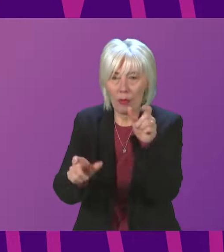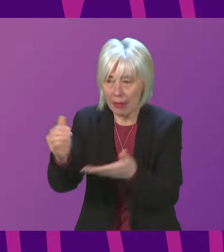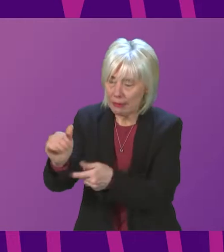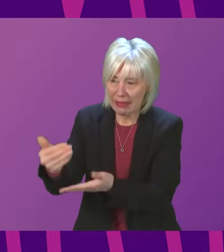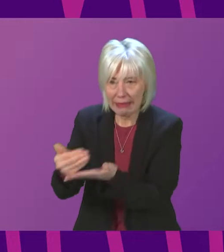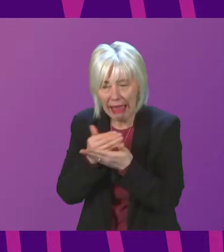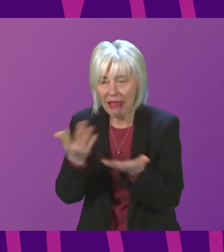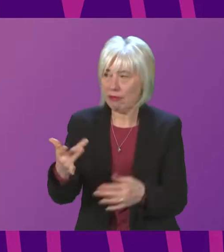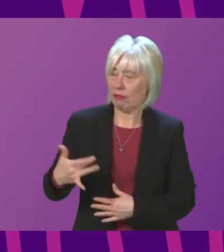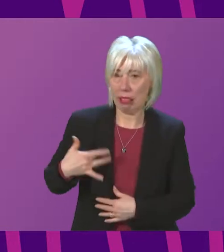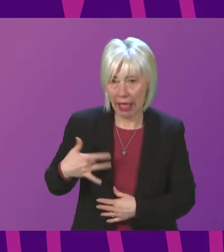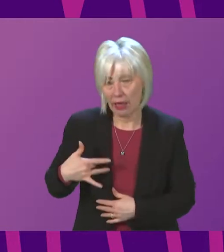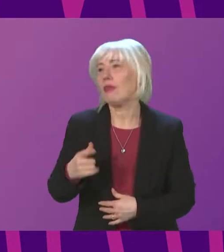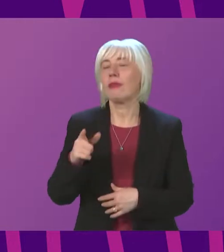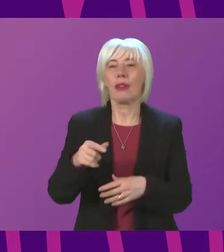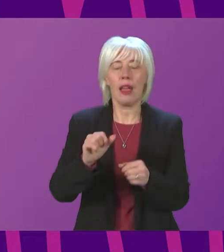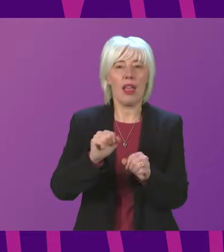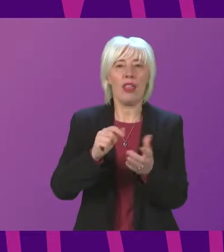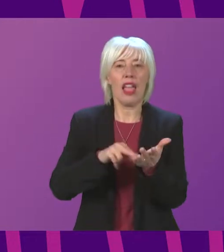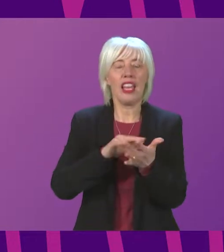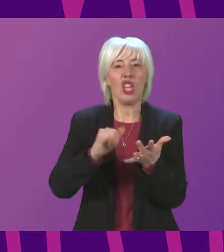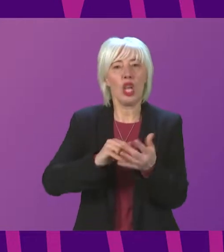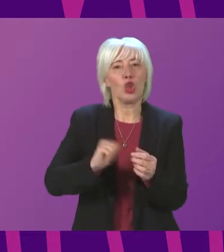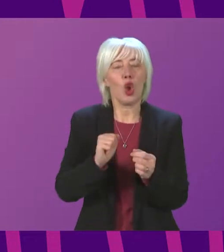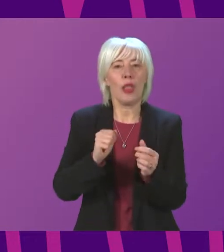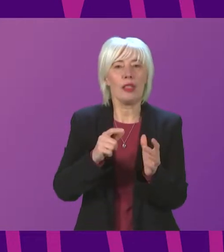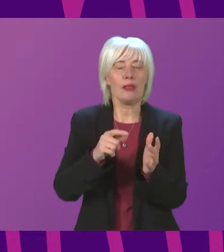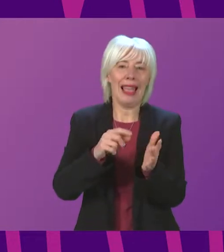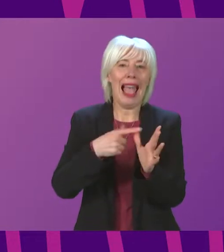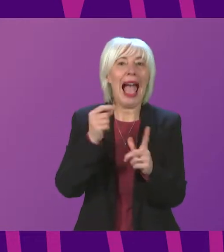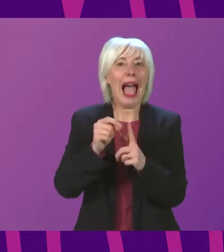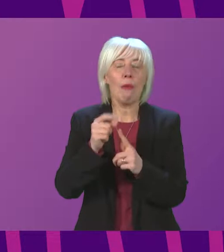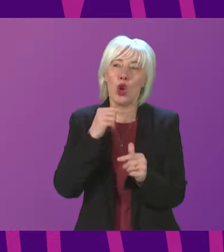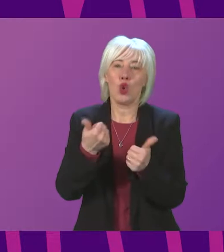The NHS Scotland Covid status app is an important tool in our response to Covid, and it has